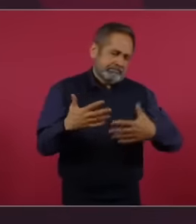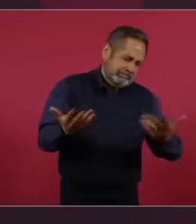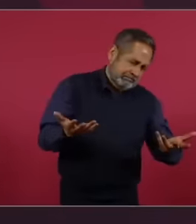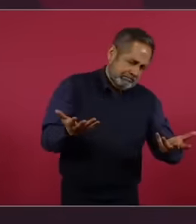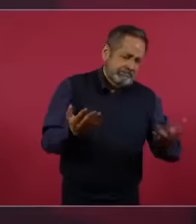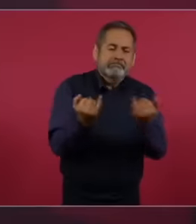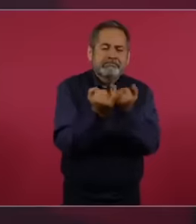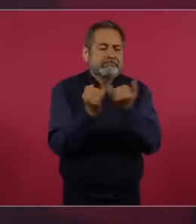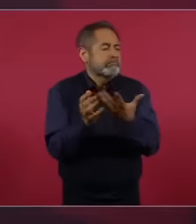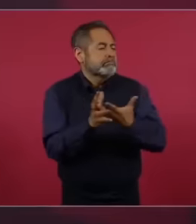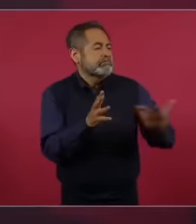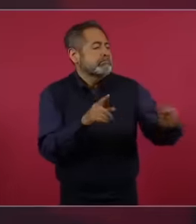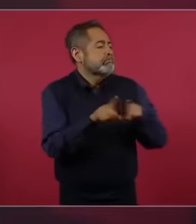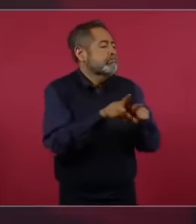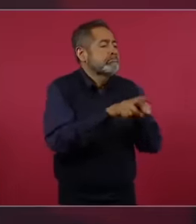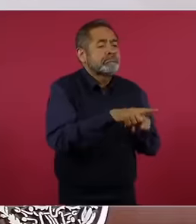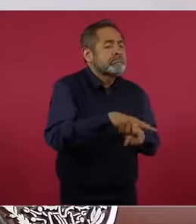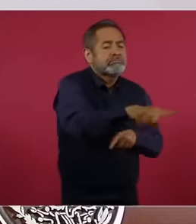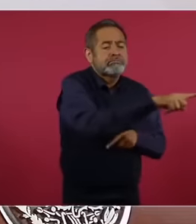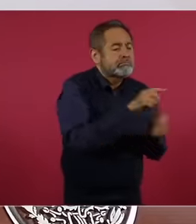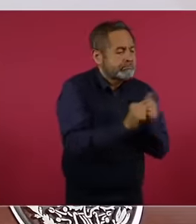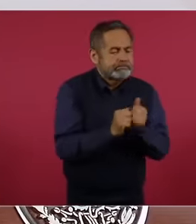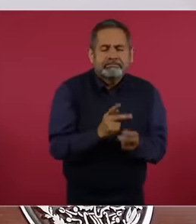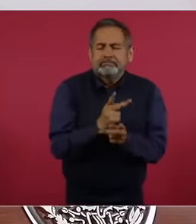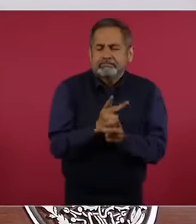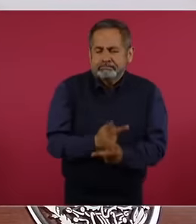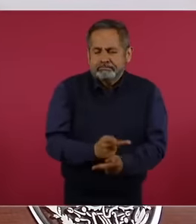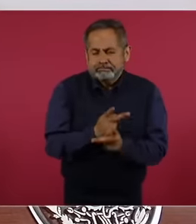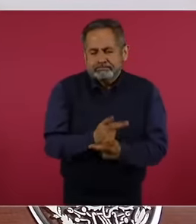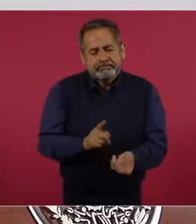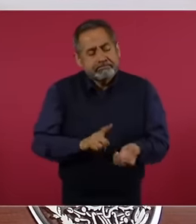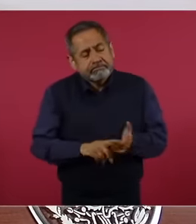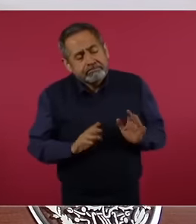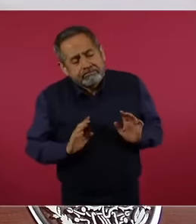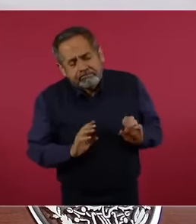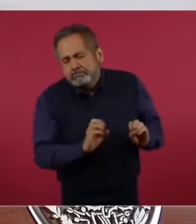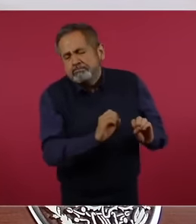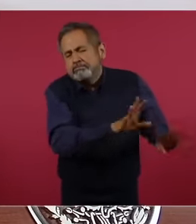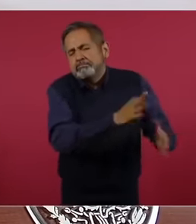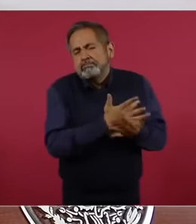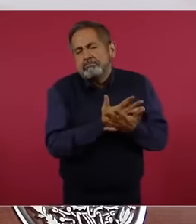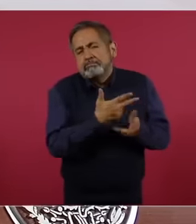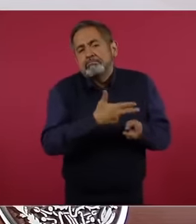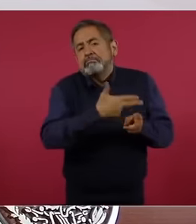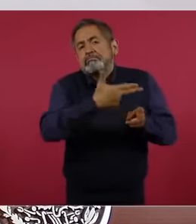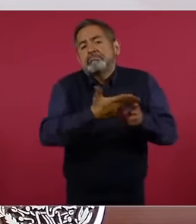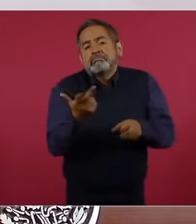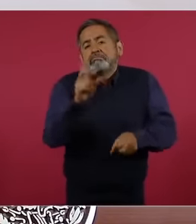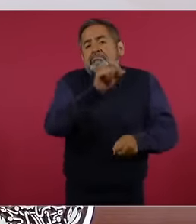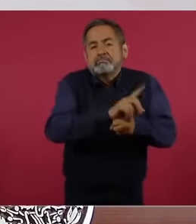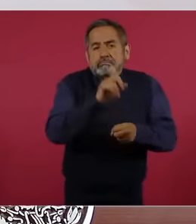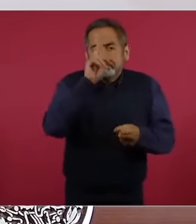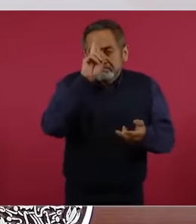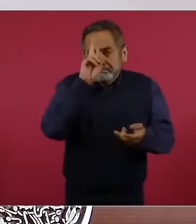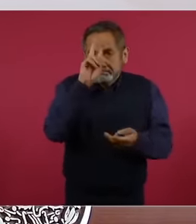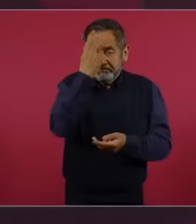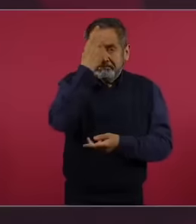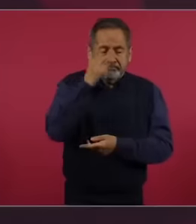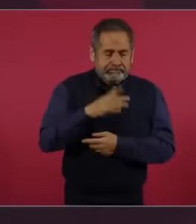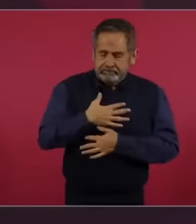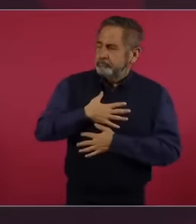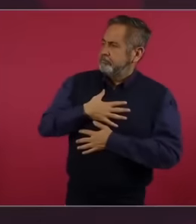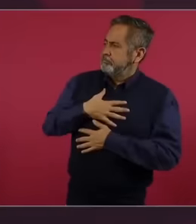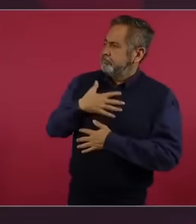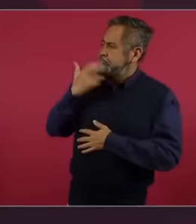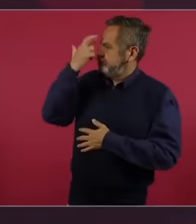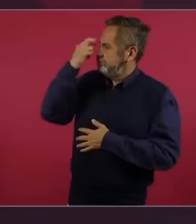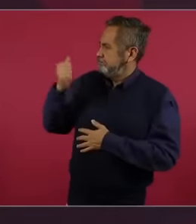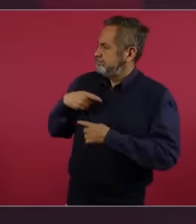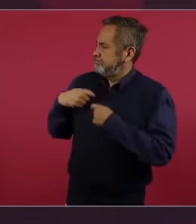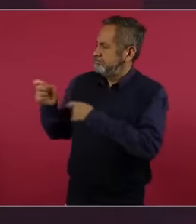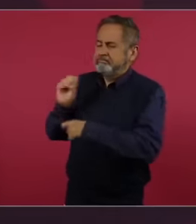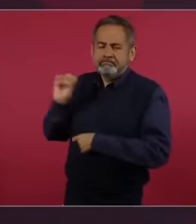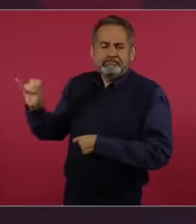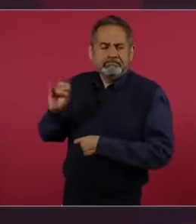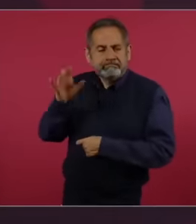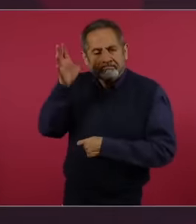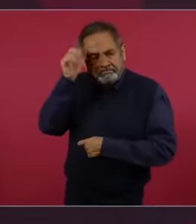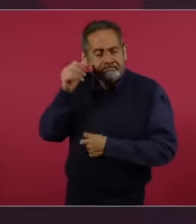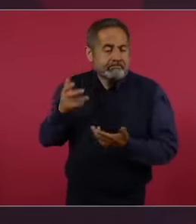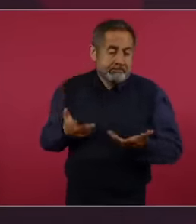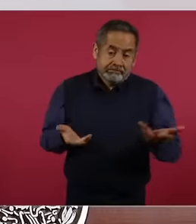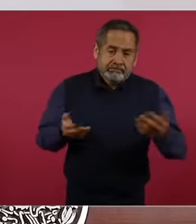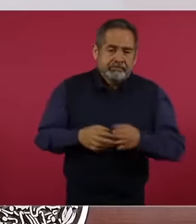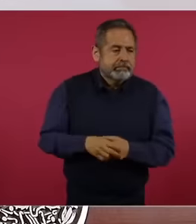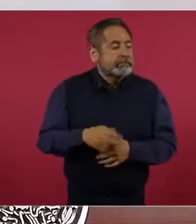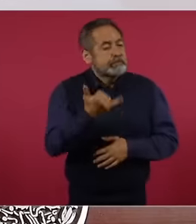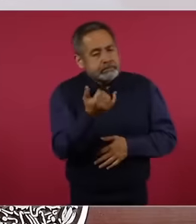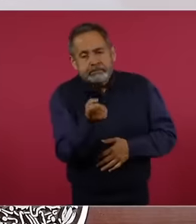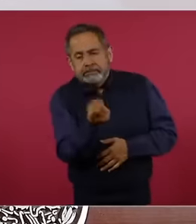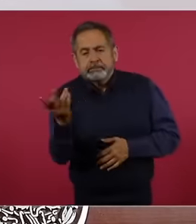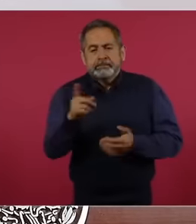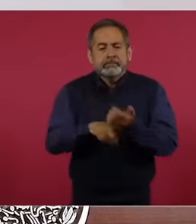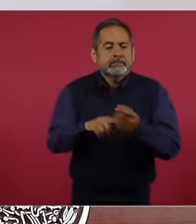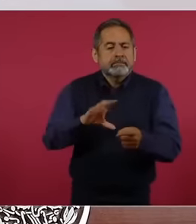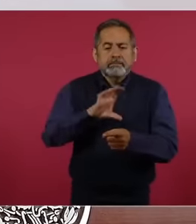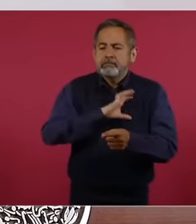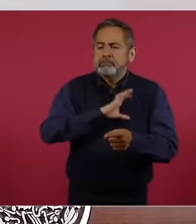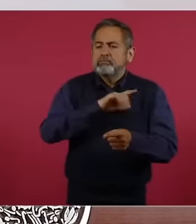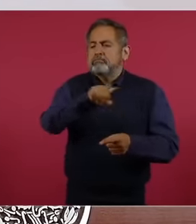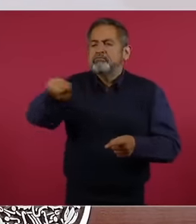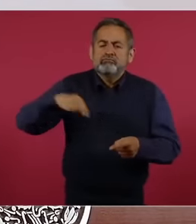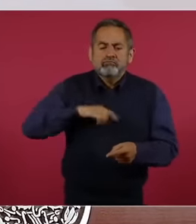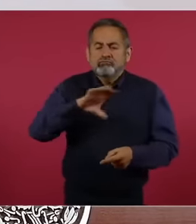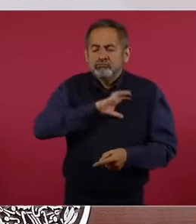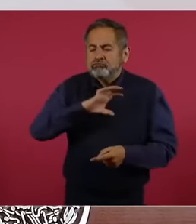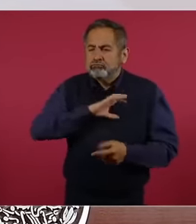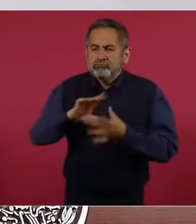very patient and the same on the side of those who love me very much and eh They don't see any flaws in me it's